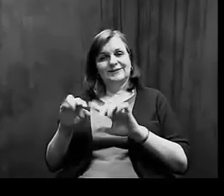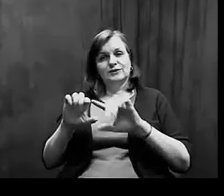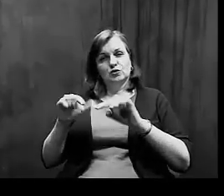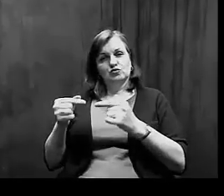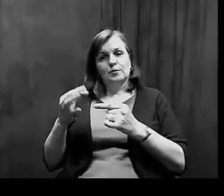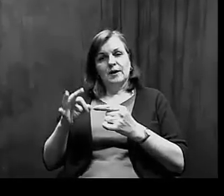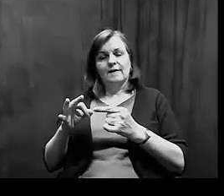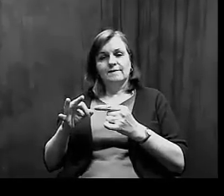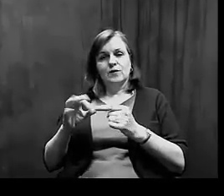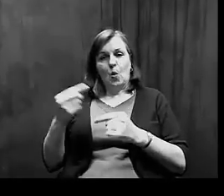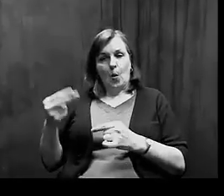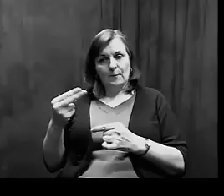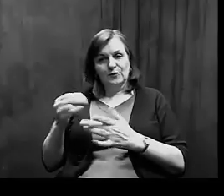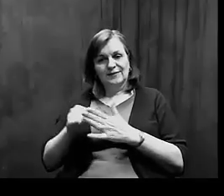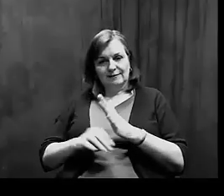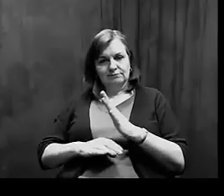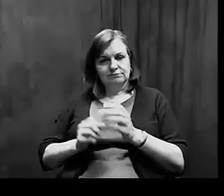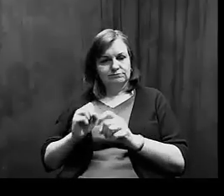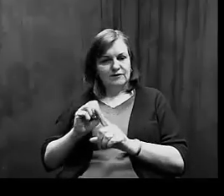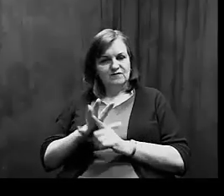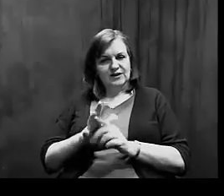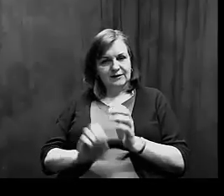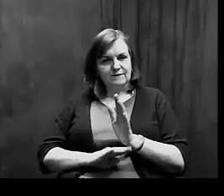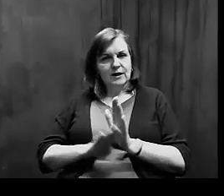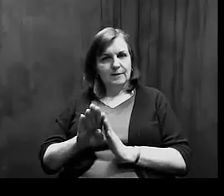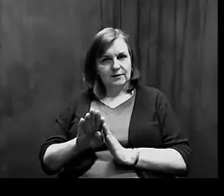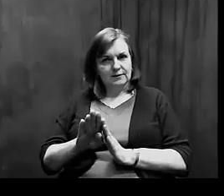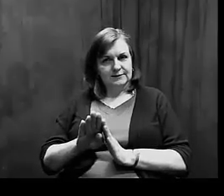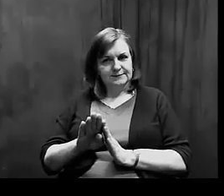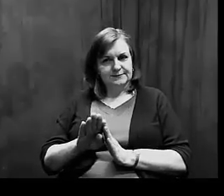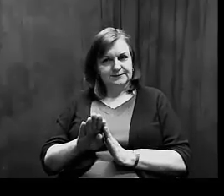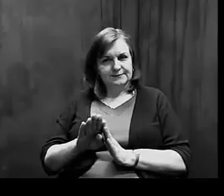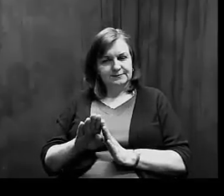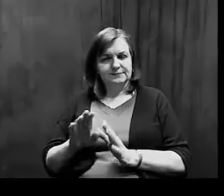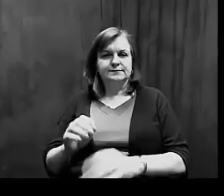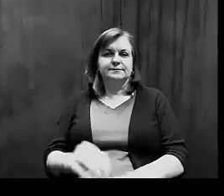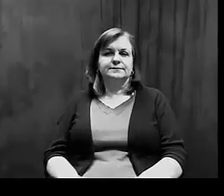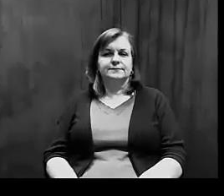developmental hormones